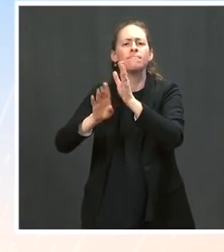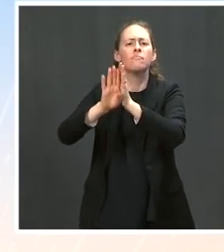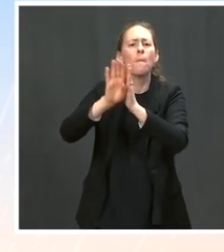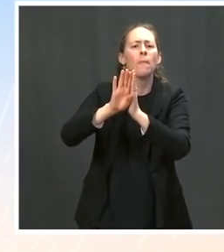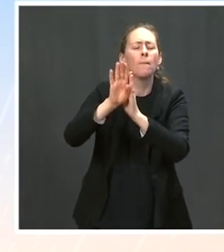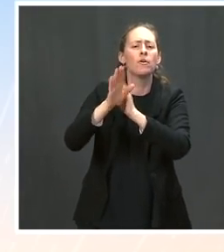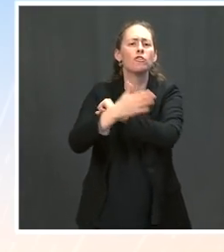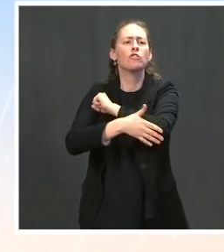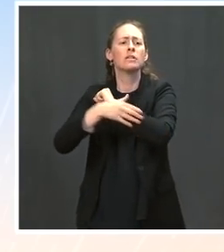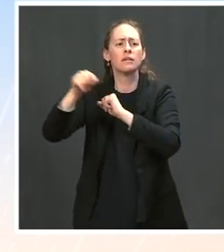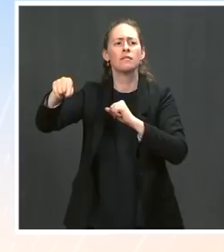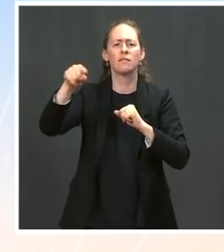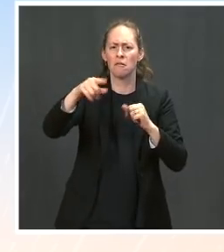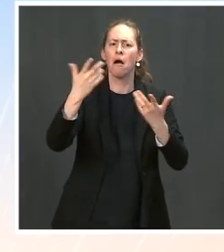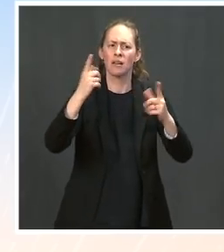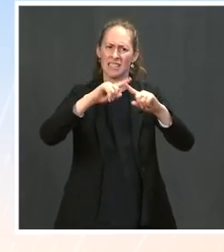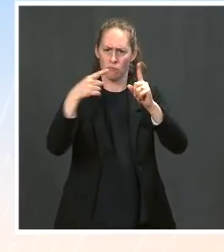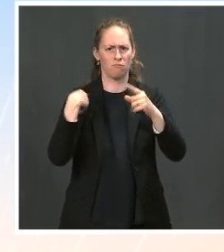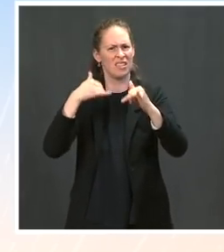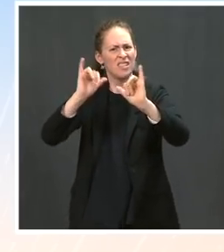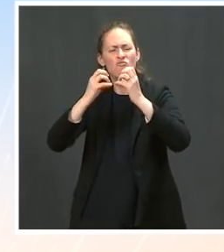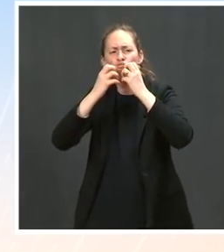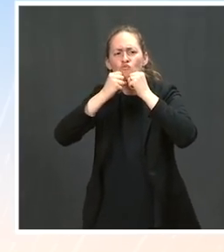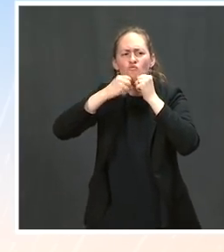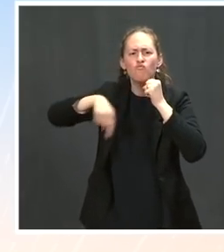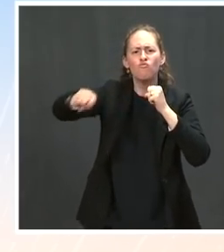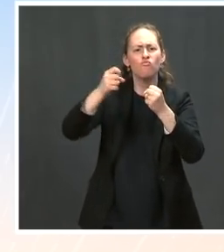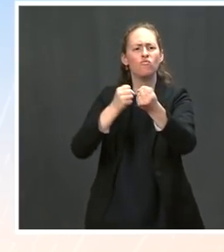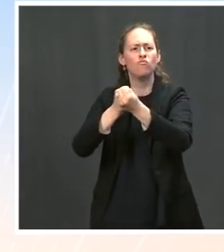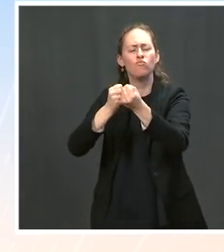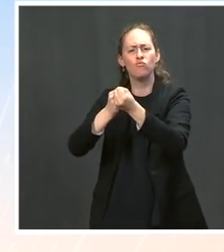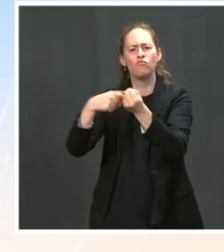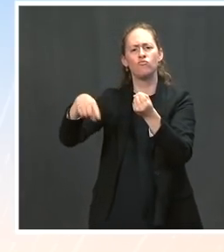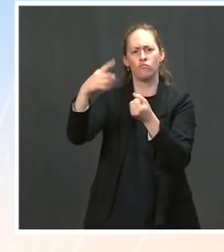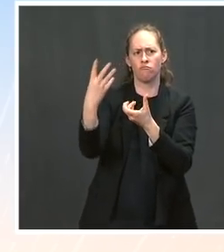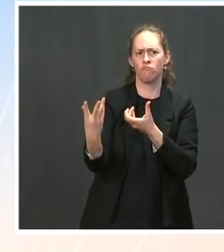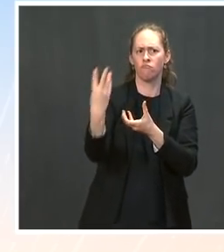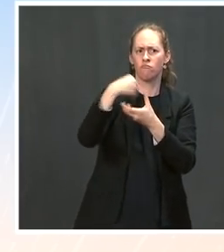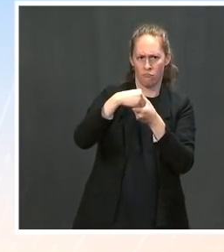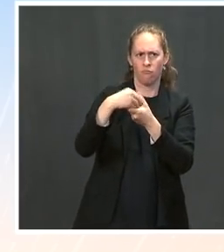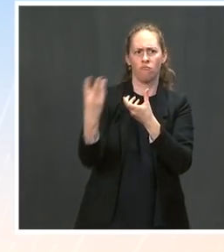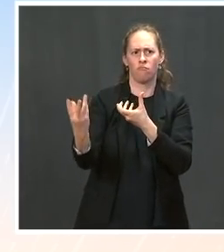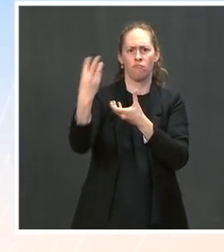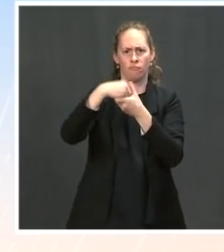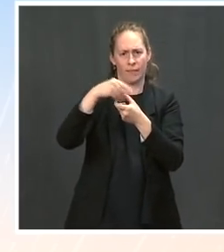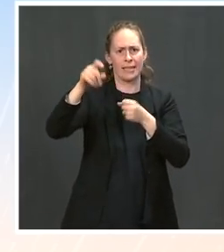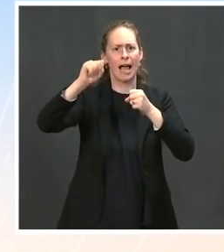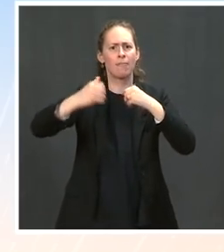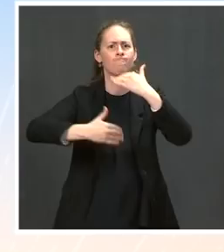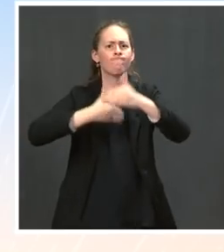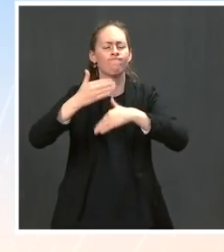And he'll also talk about -- it's an opportunity to also talk about the economic benefits of climate action with a strong emphasis on job creation